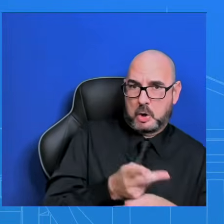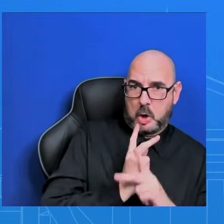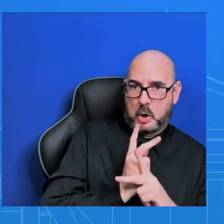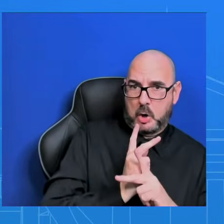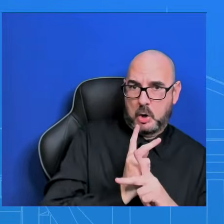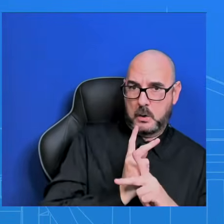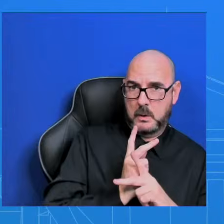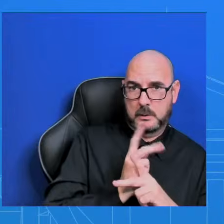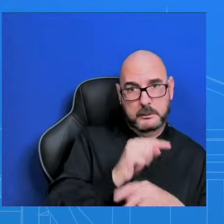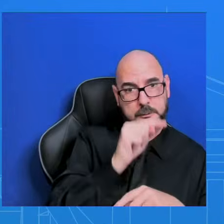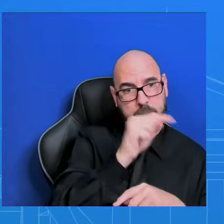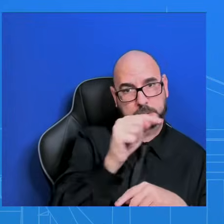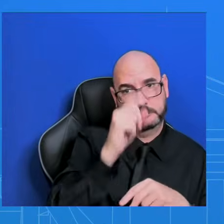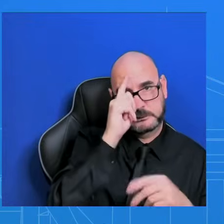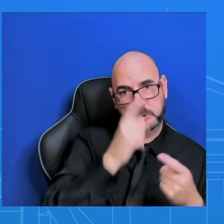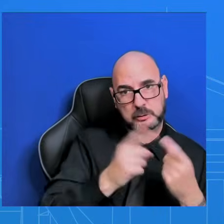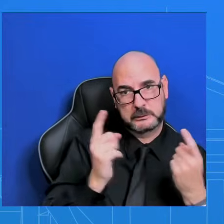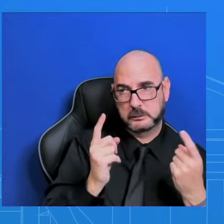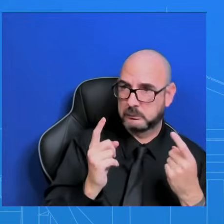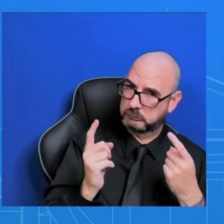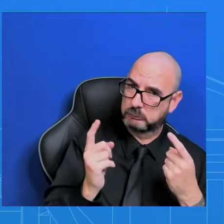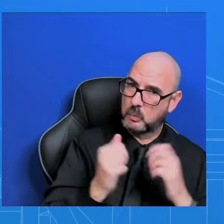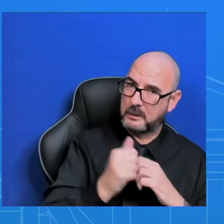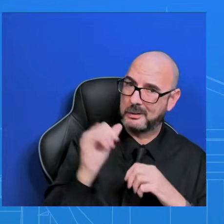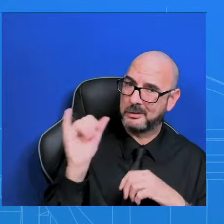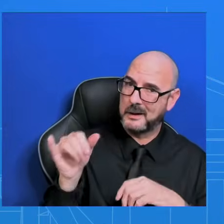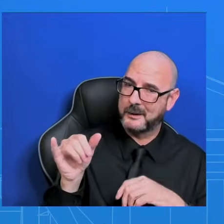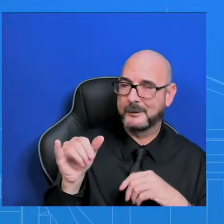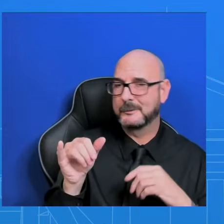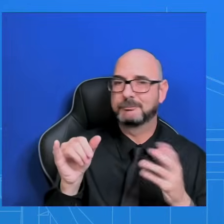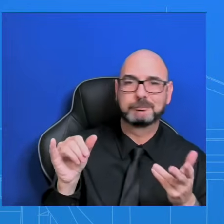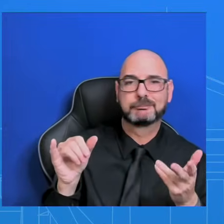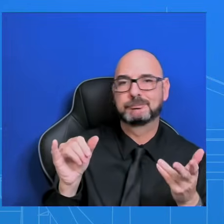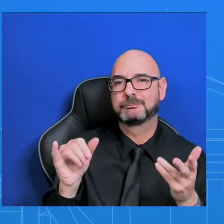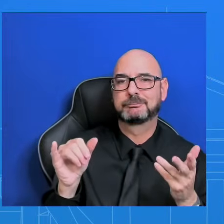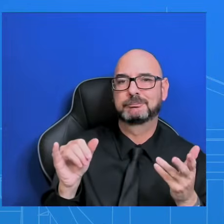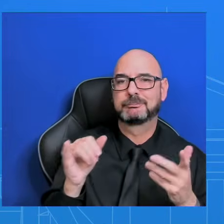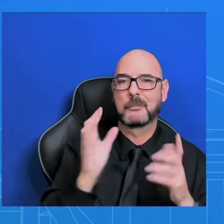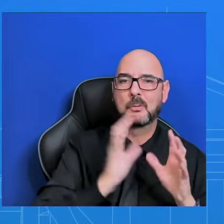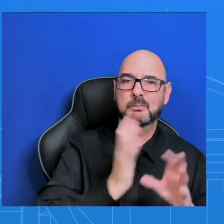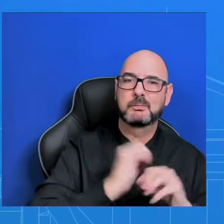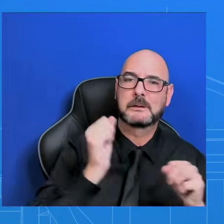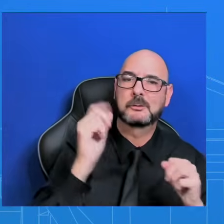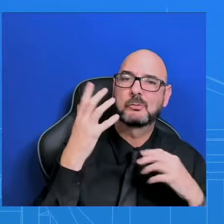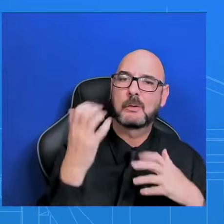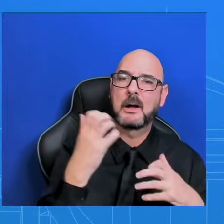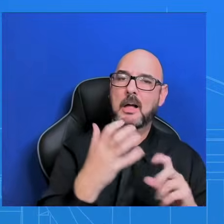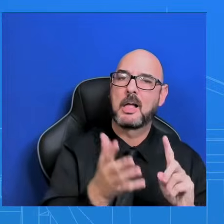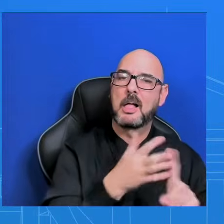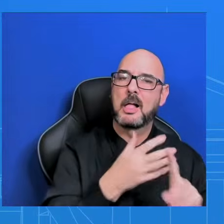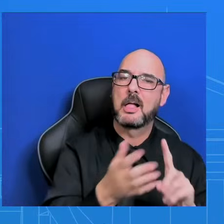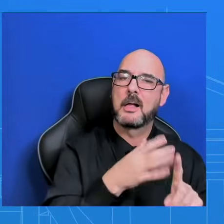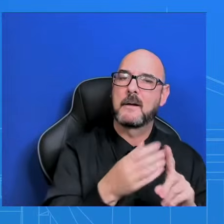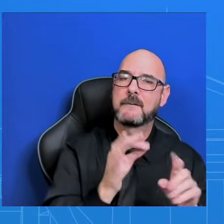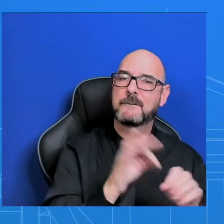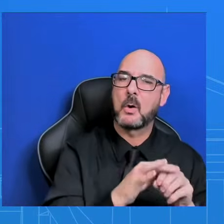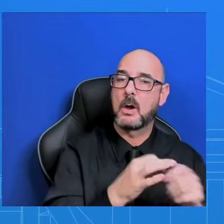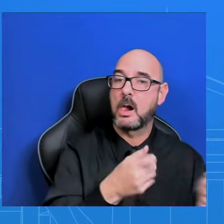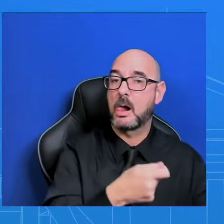is pandering in this election year, trying to buy votes with these kinds of moves on student loans. There have been other lawmakers who have echoed something similar,